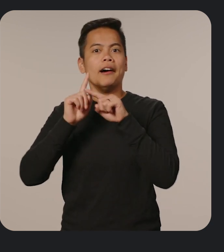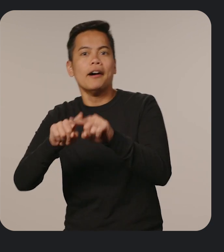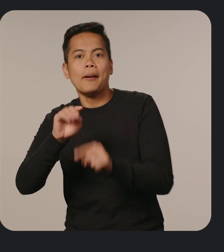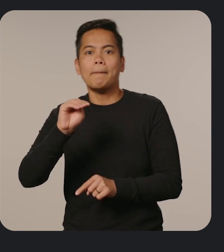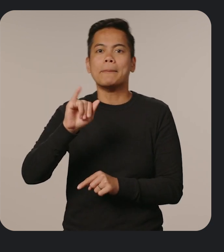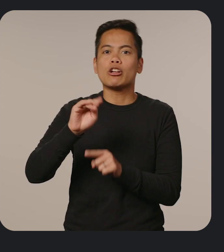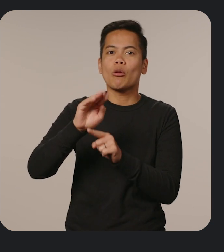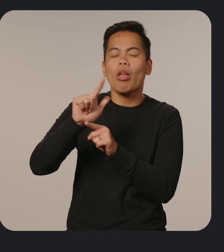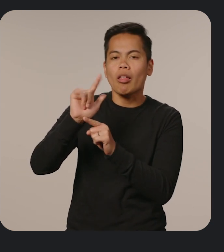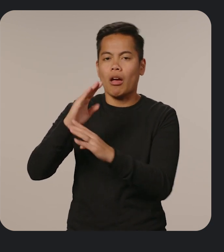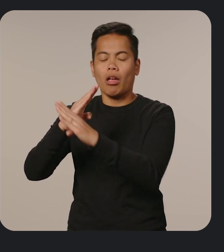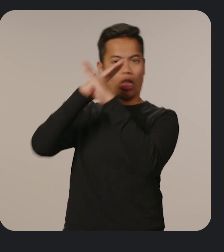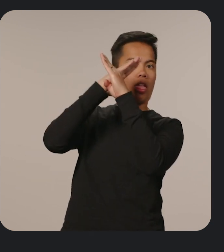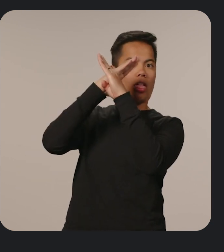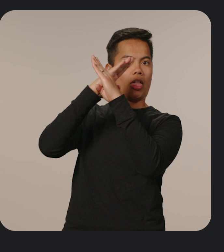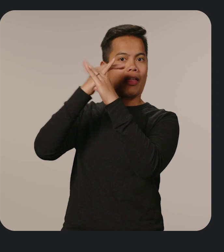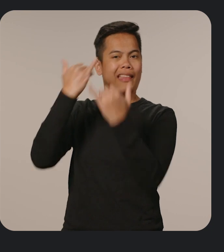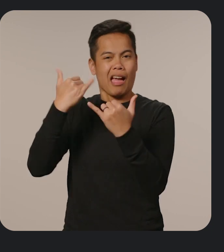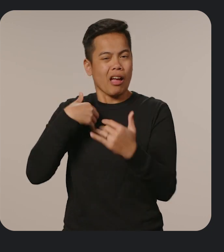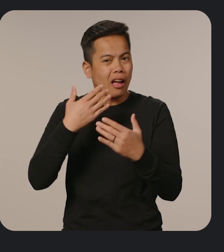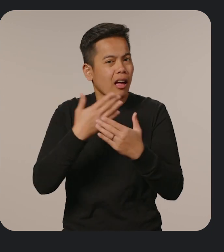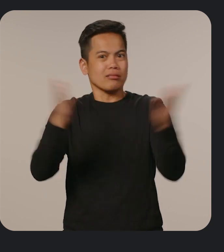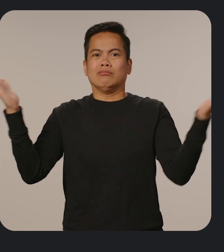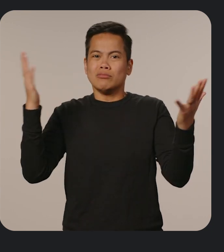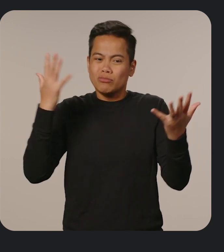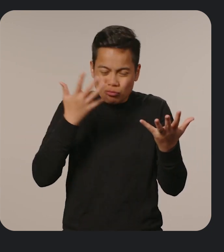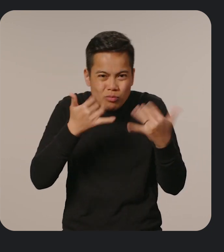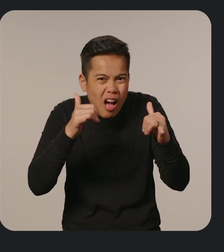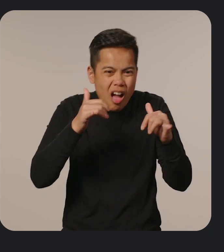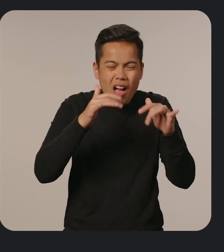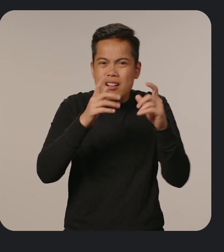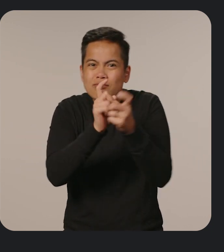follows feeling and design is full of expression, like you.